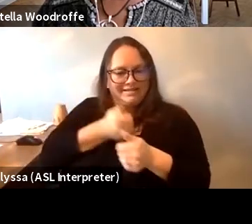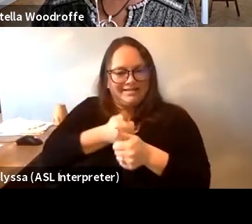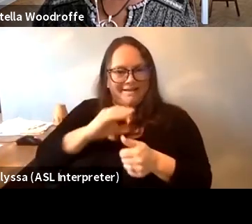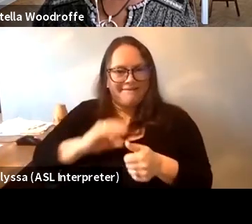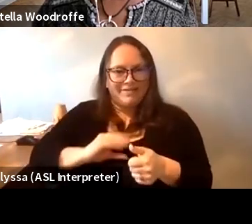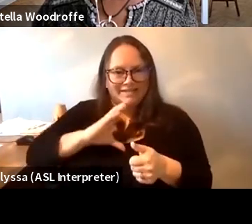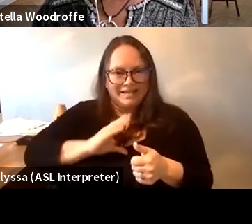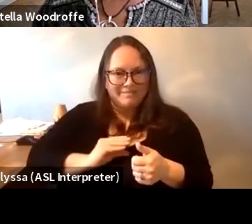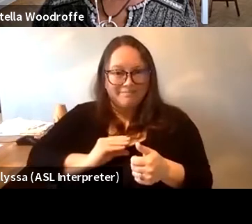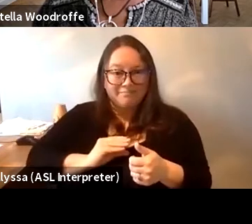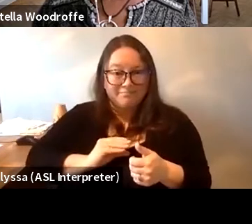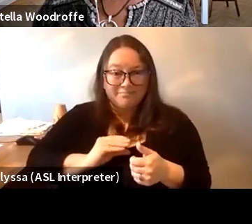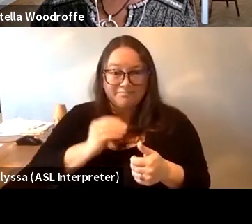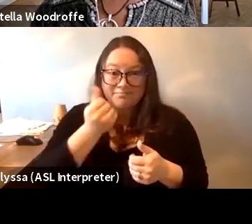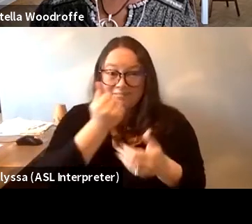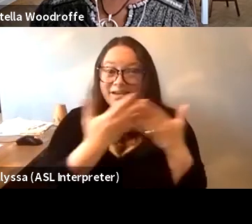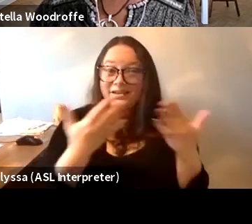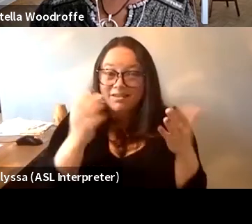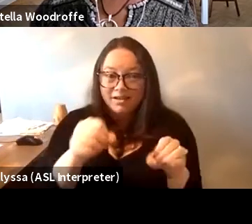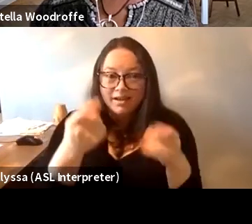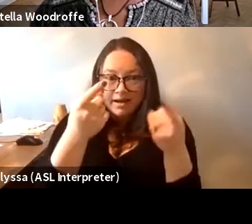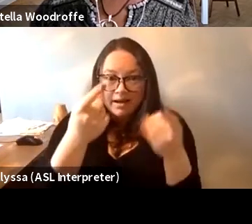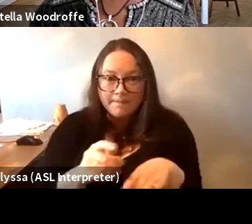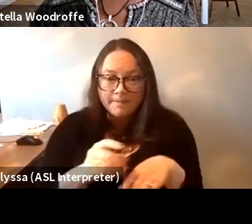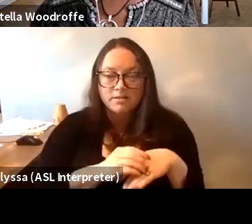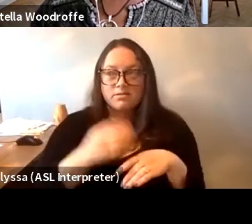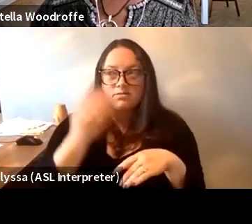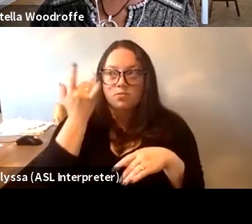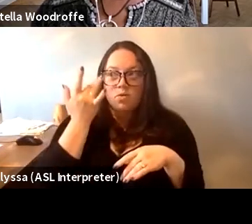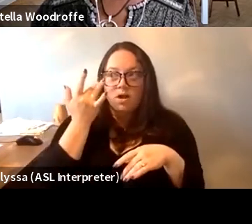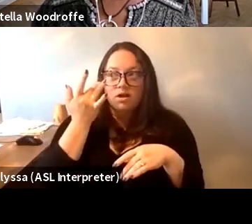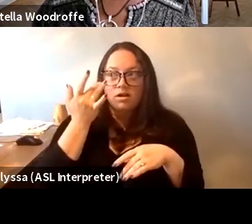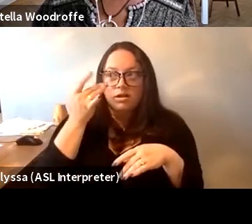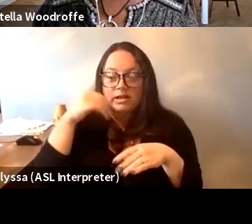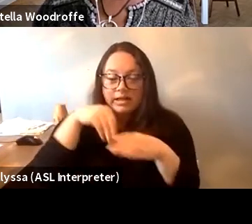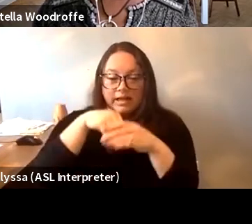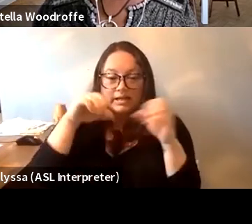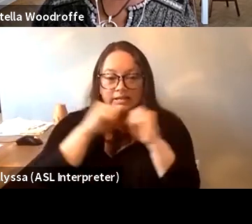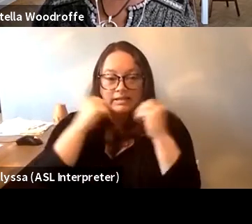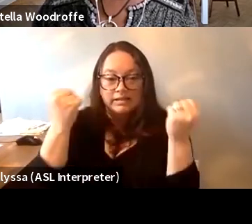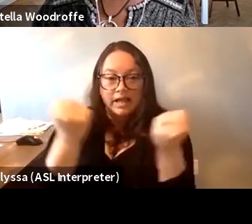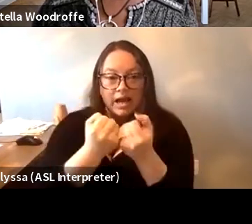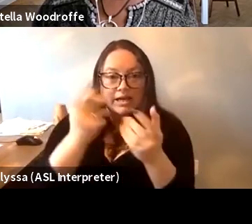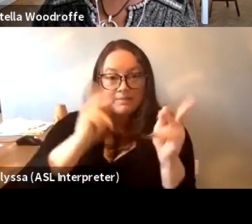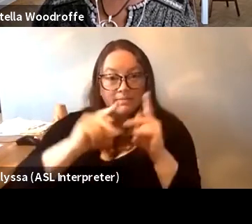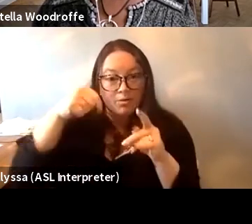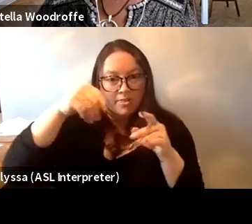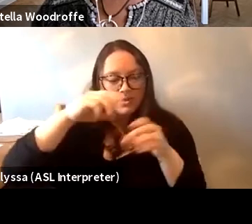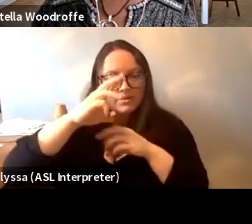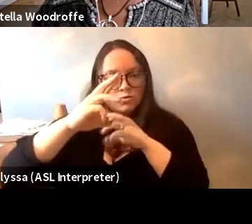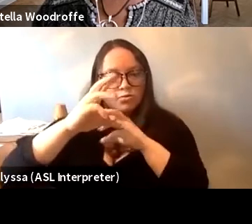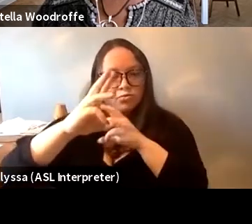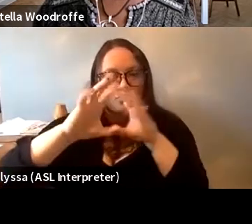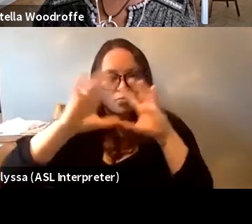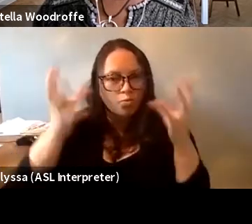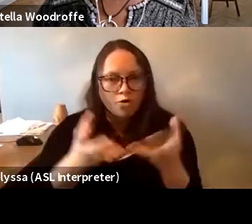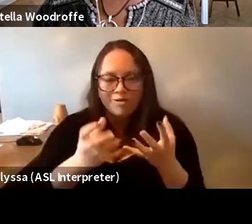can happen. Because in this society, because the people in his world are not the nicest people you think. Because,